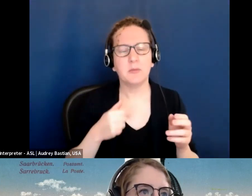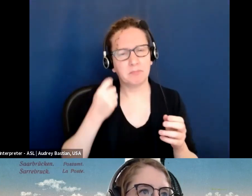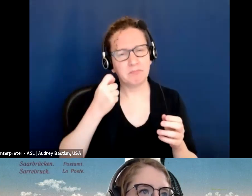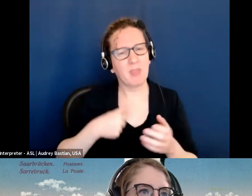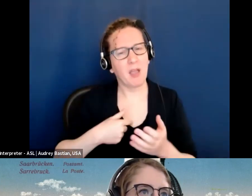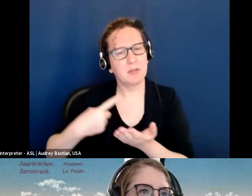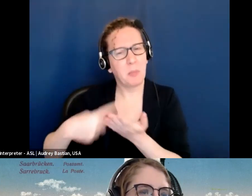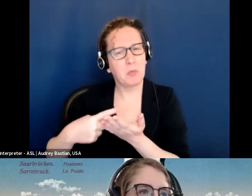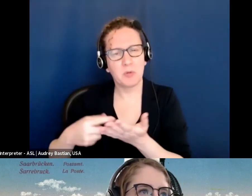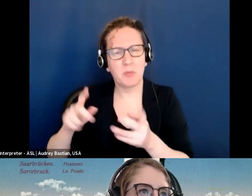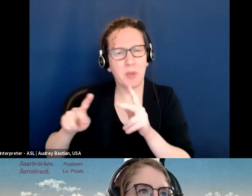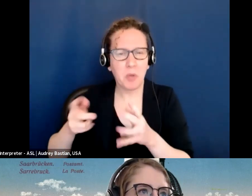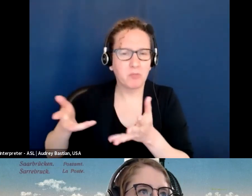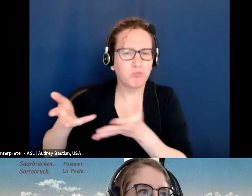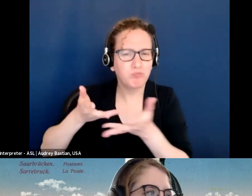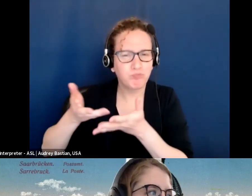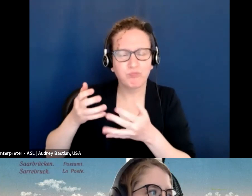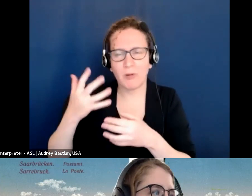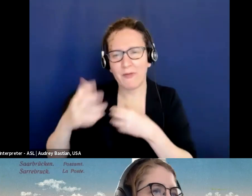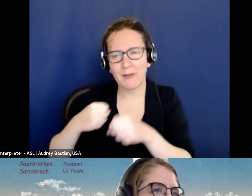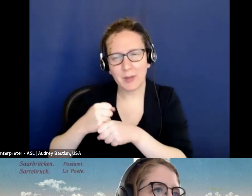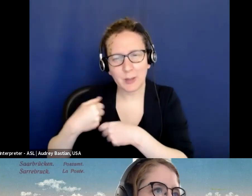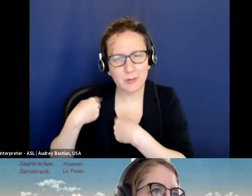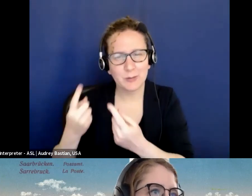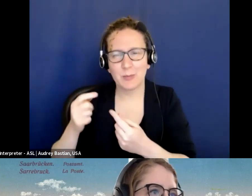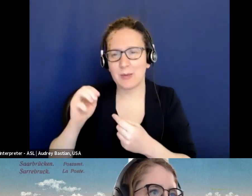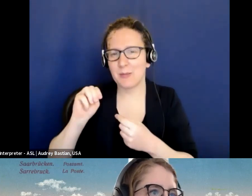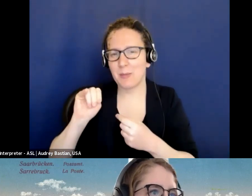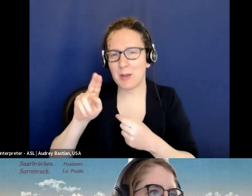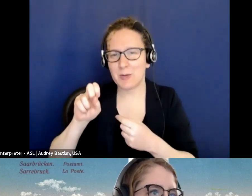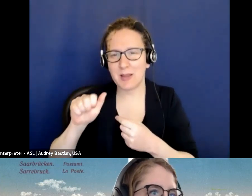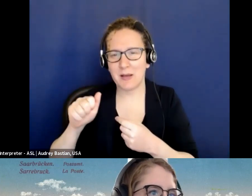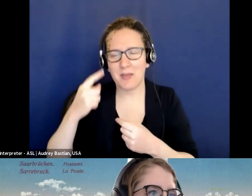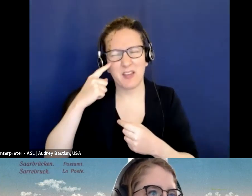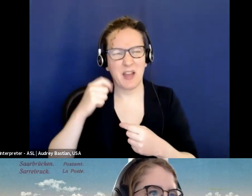in the world over my five years with MIUSA that will say, well, I don't know if it's really time